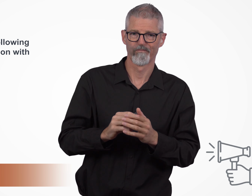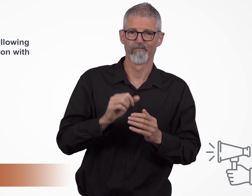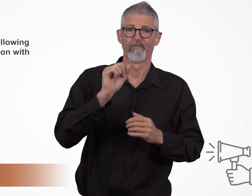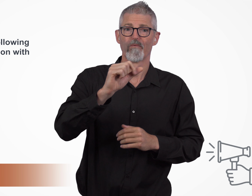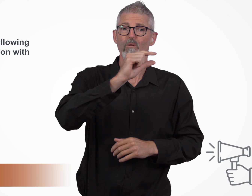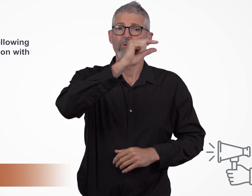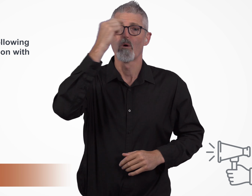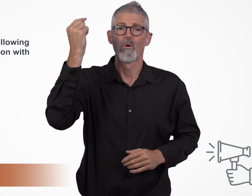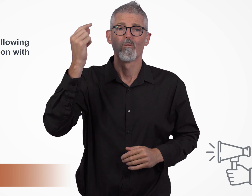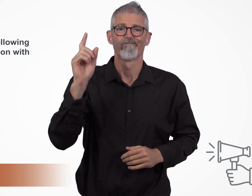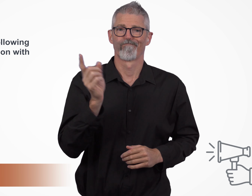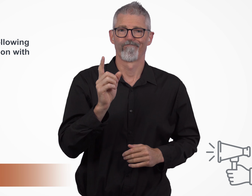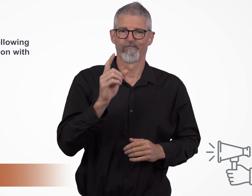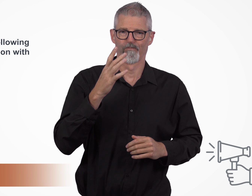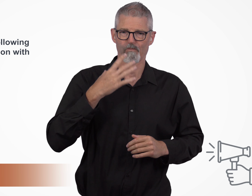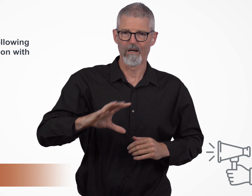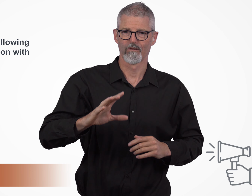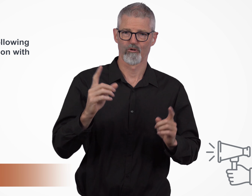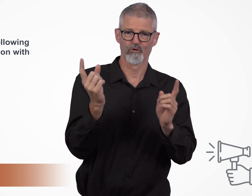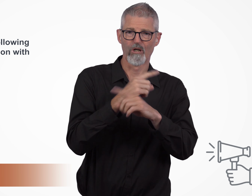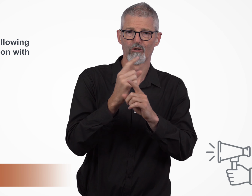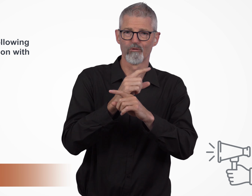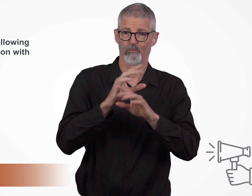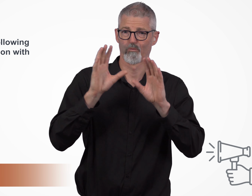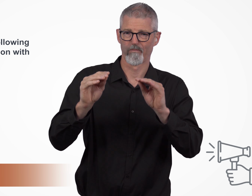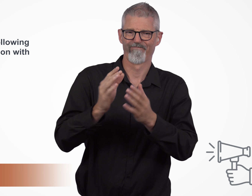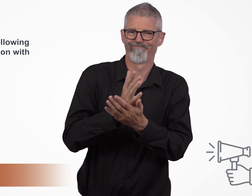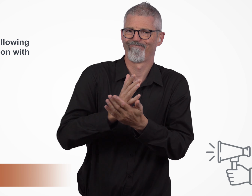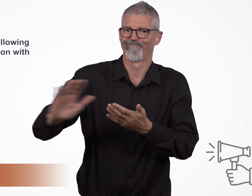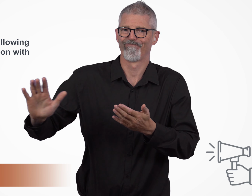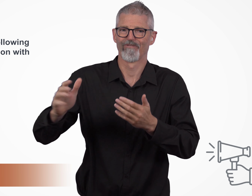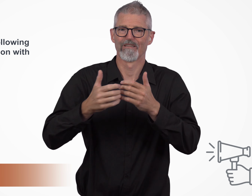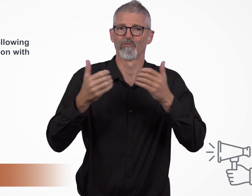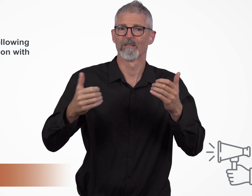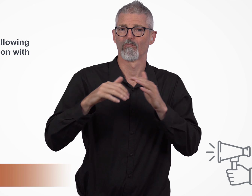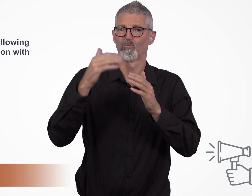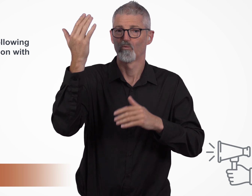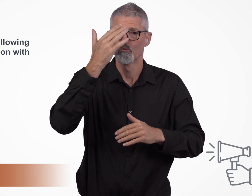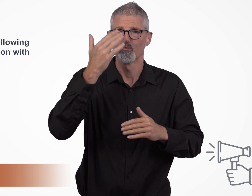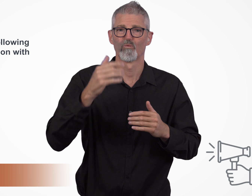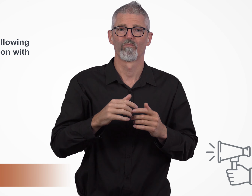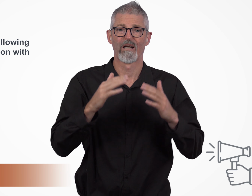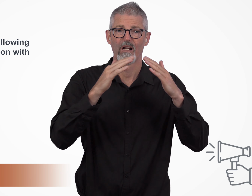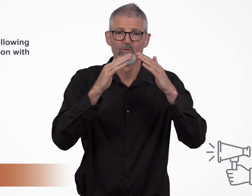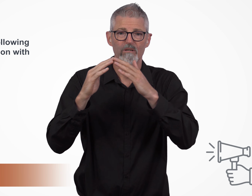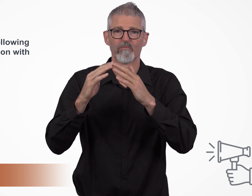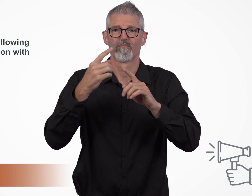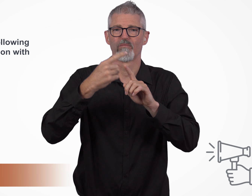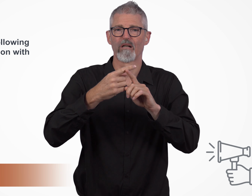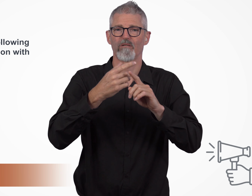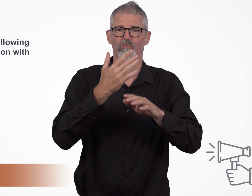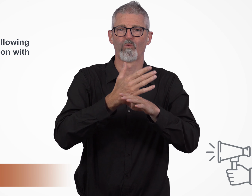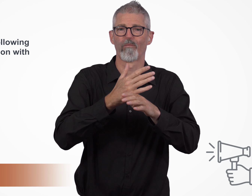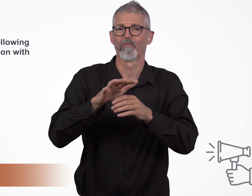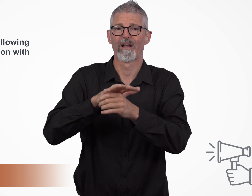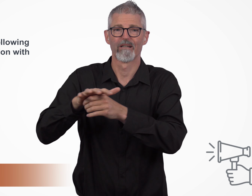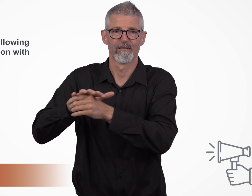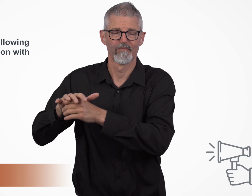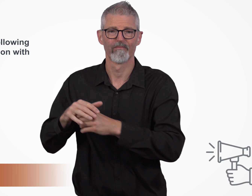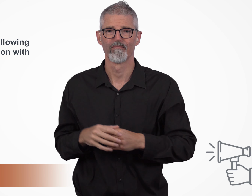calling for action toward the goal of ending the segregation of people with disability in schools, housing, and workplaces.